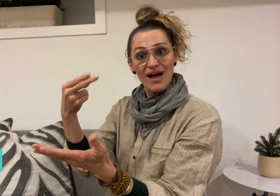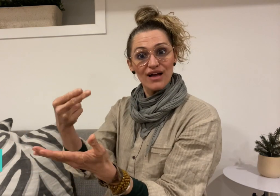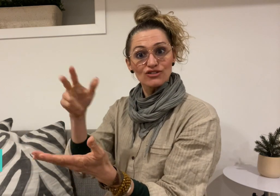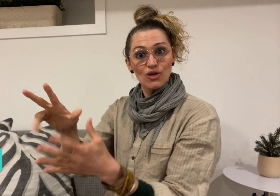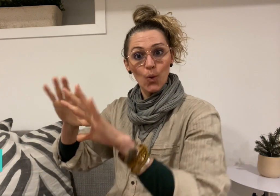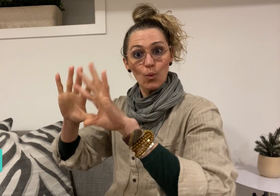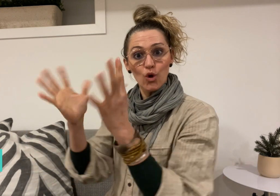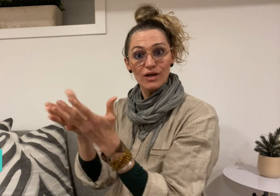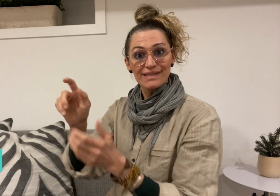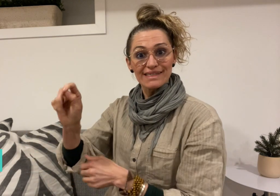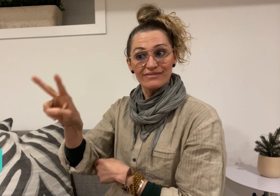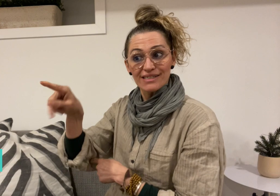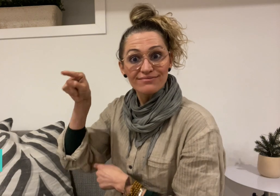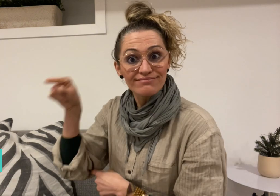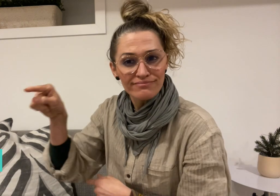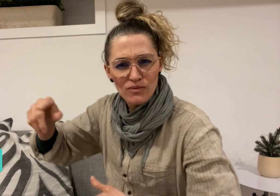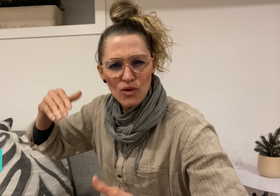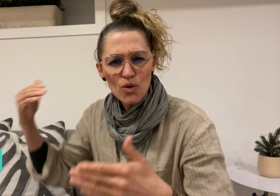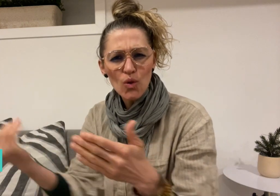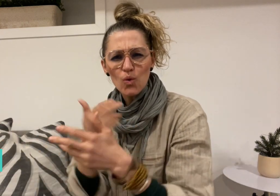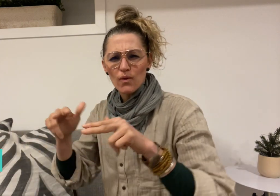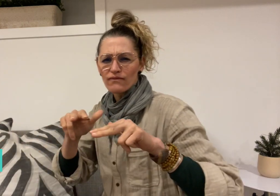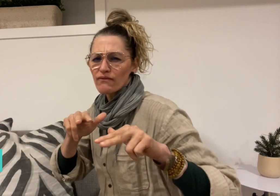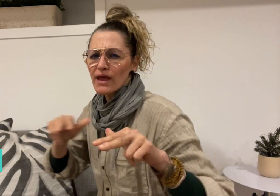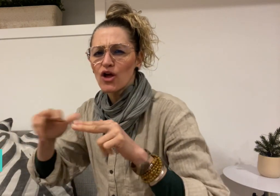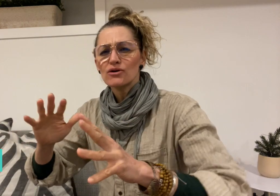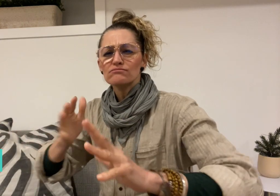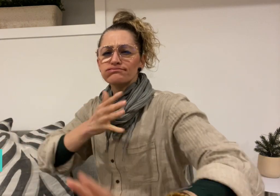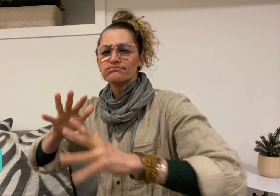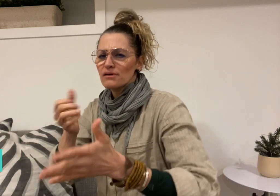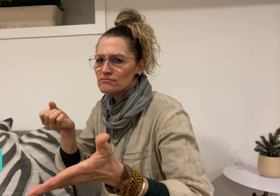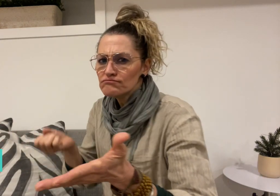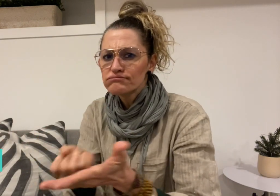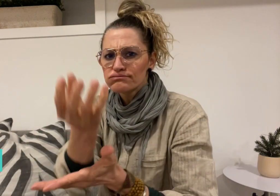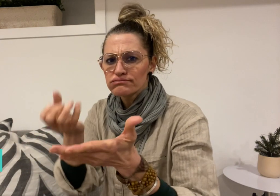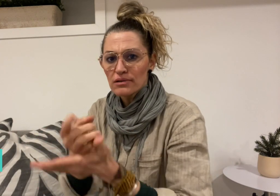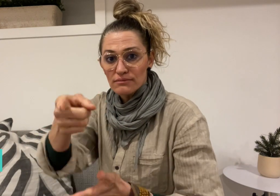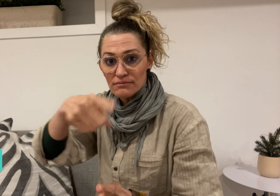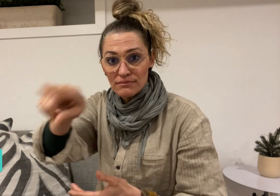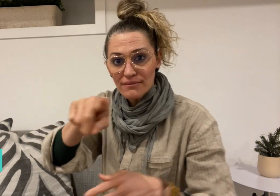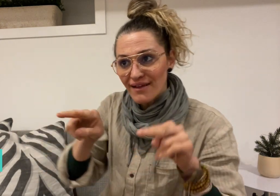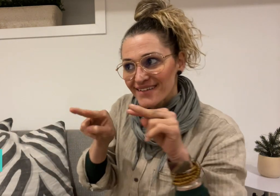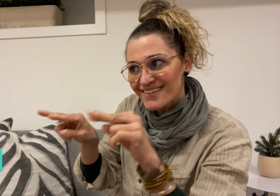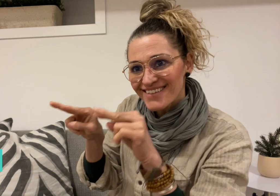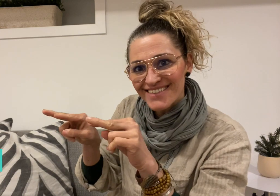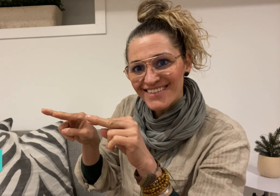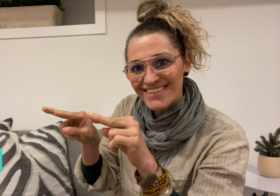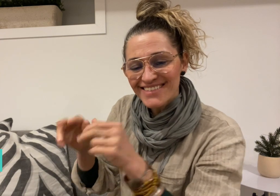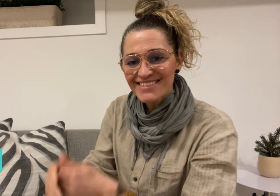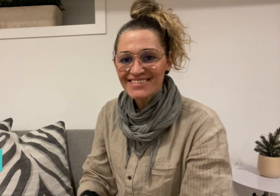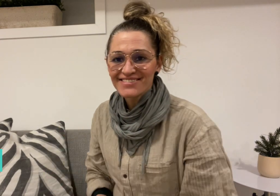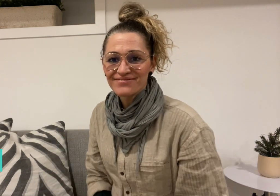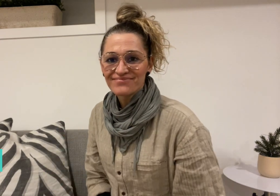H3 World TV to get new video updates!